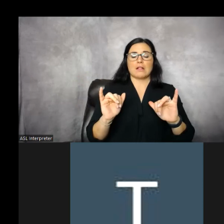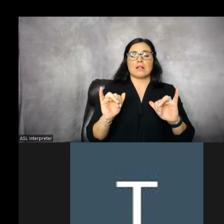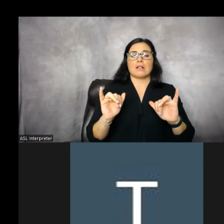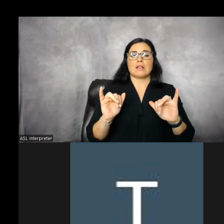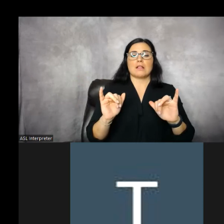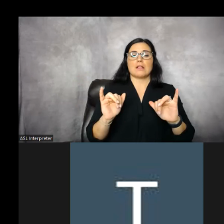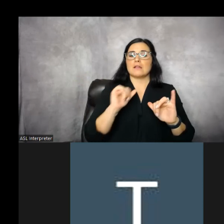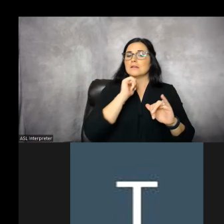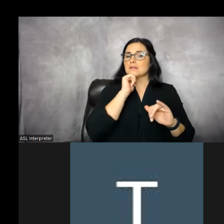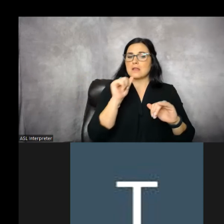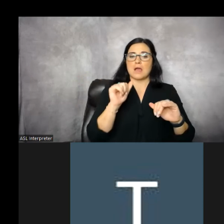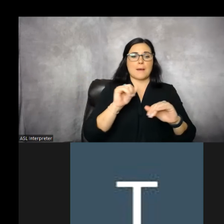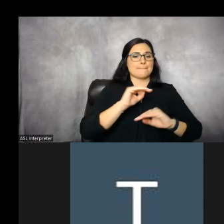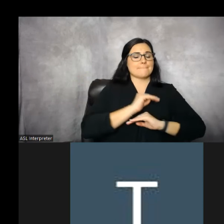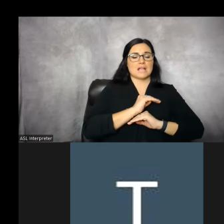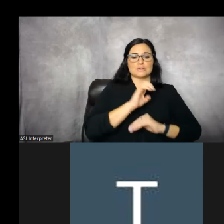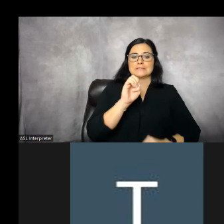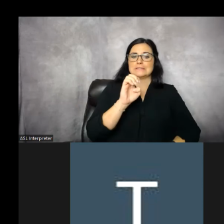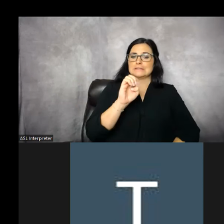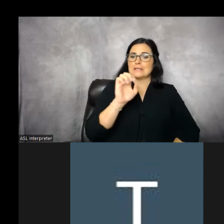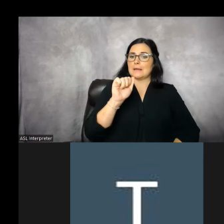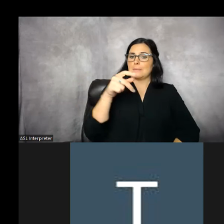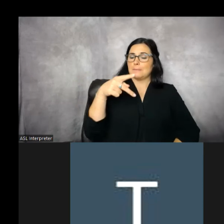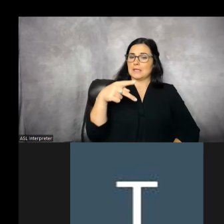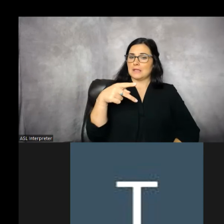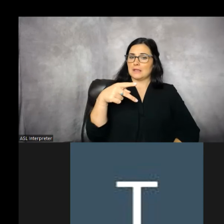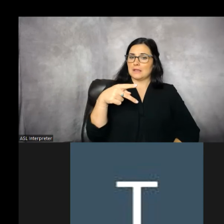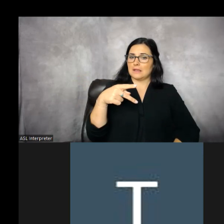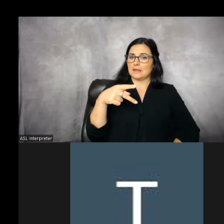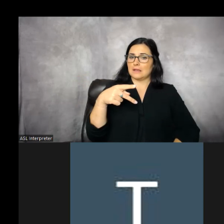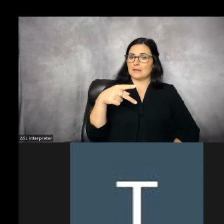with the EEAAP and cause the ADA not compliant?